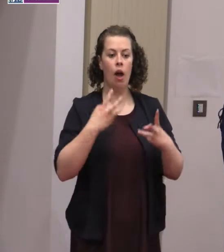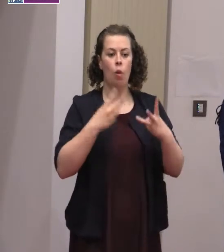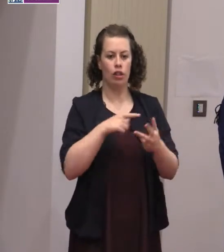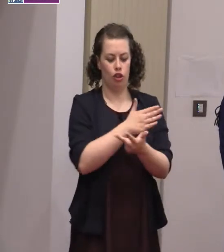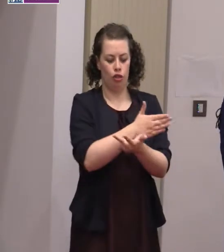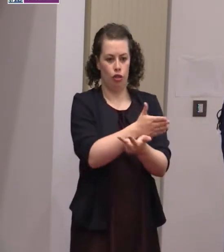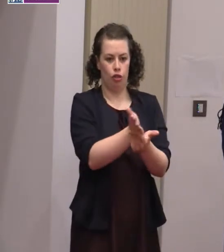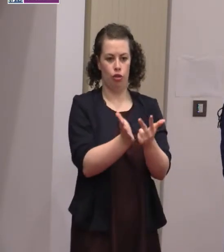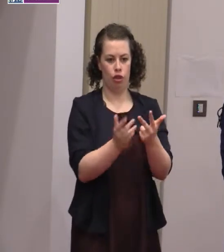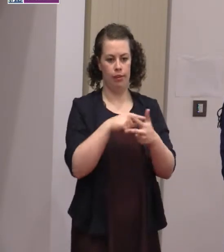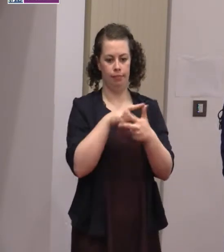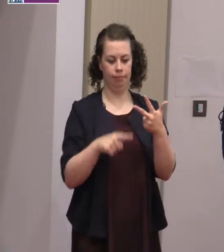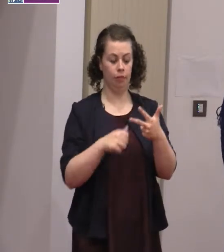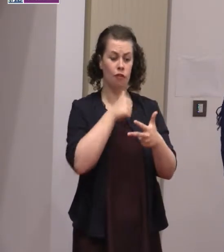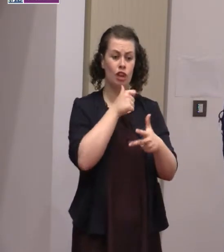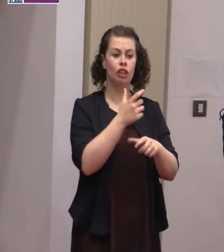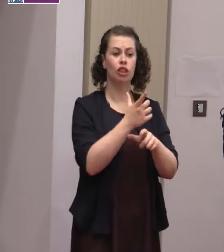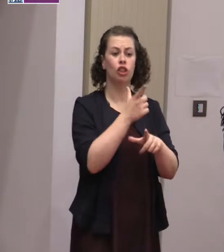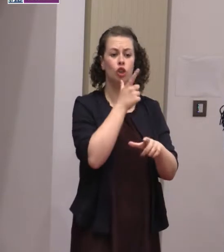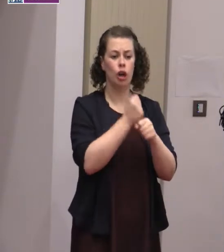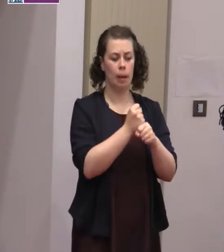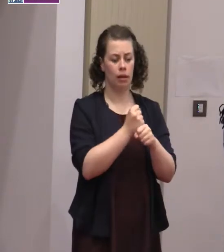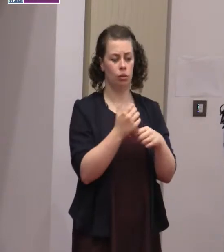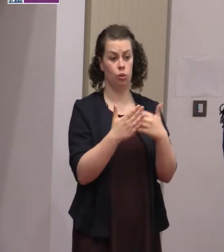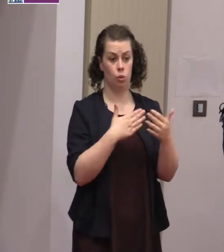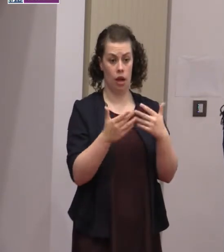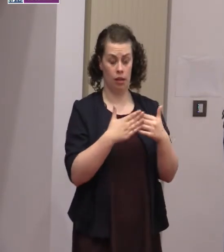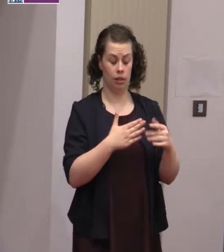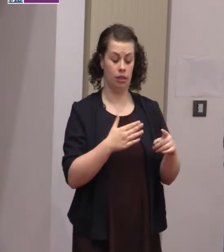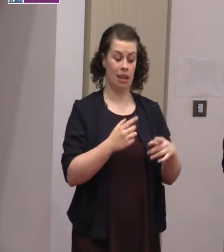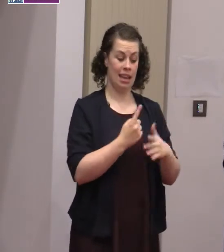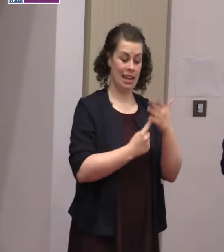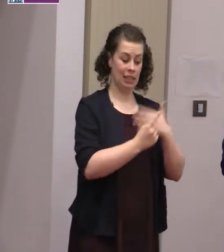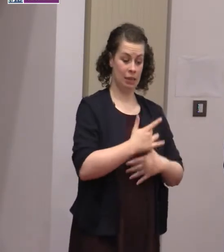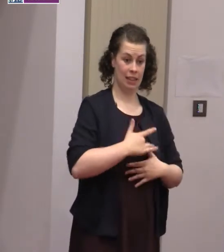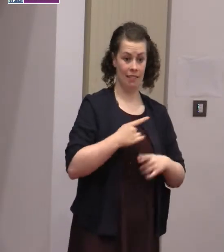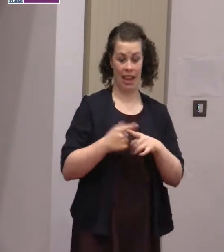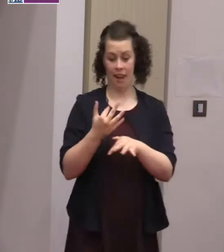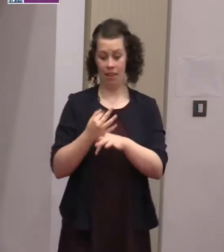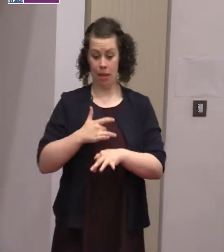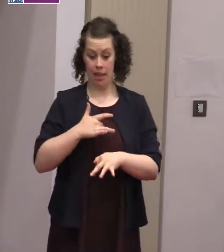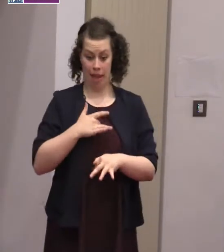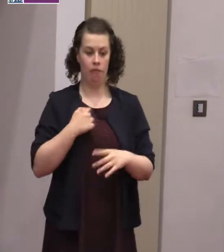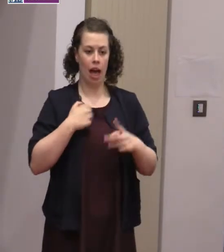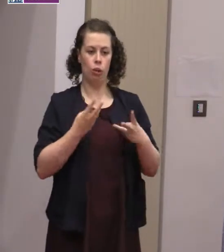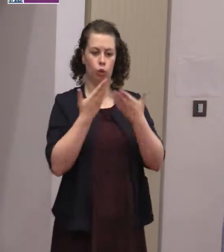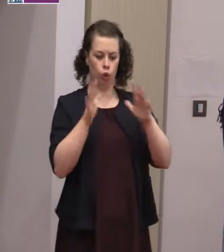Firstly, to talk about the linkage between independent living and family life - drawing